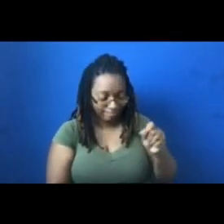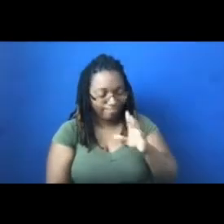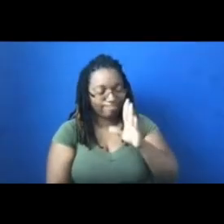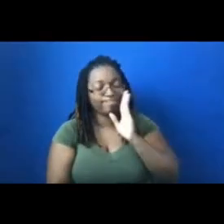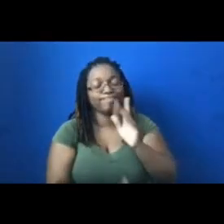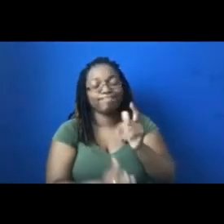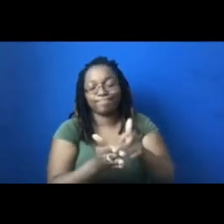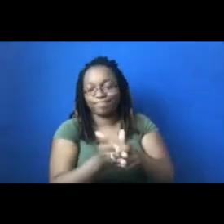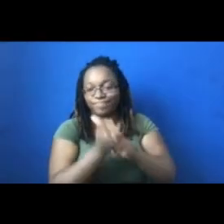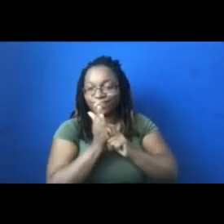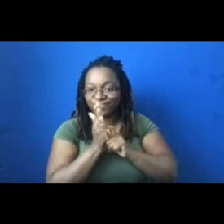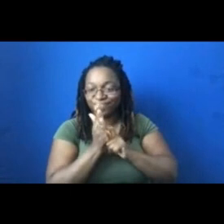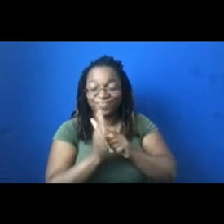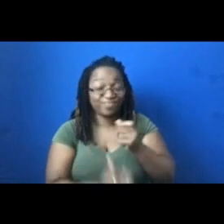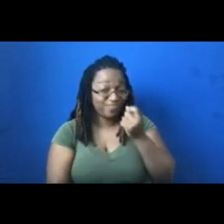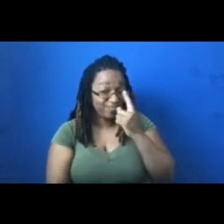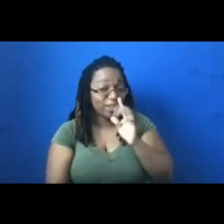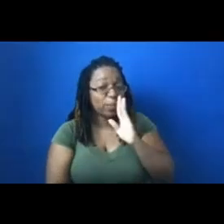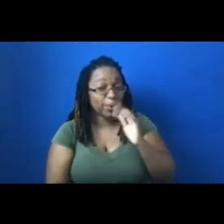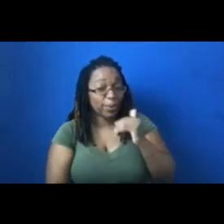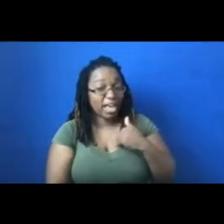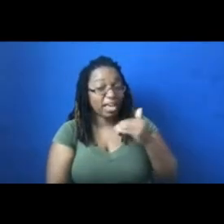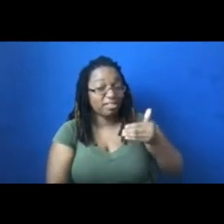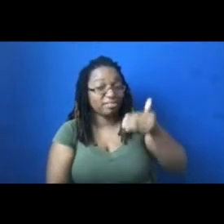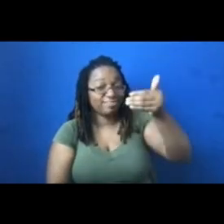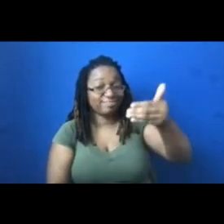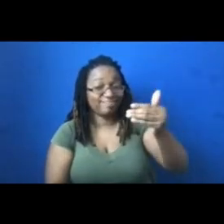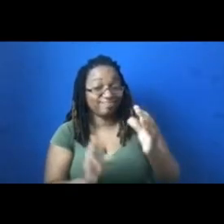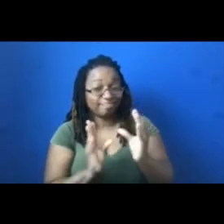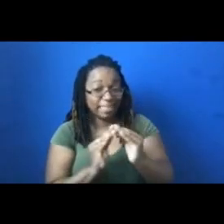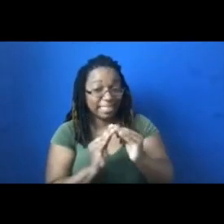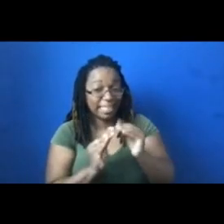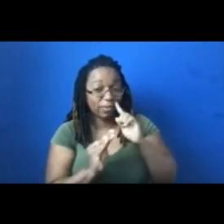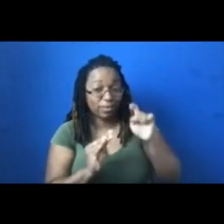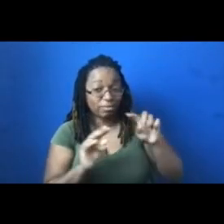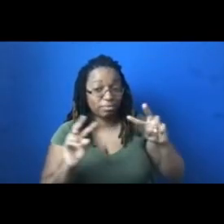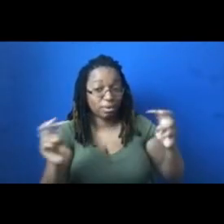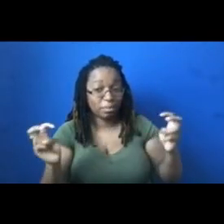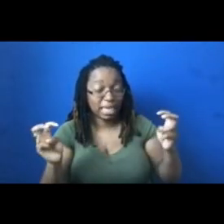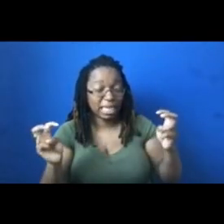webinar dedicated to this subject. Next week, and